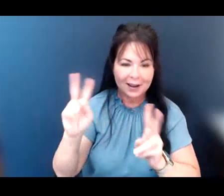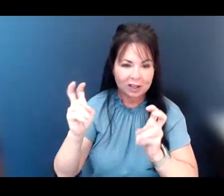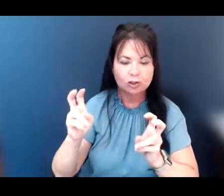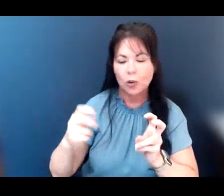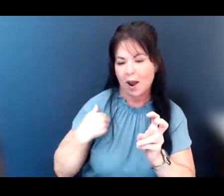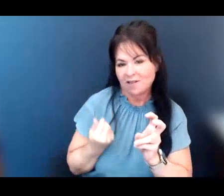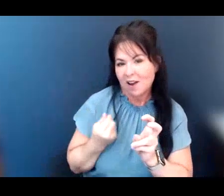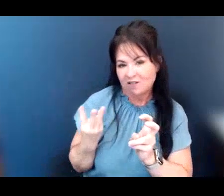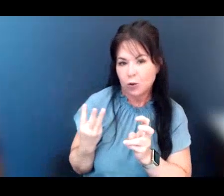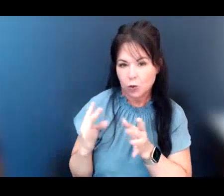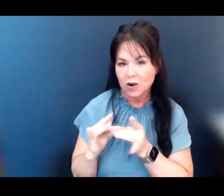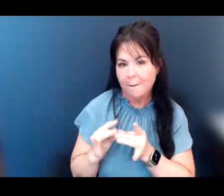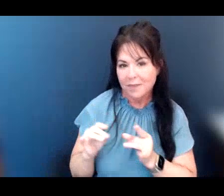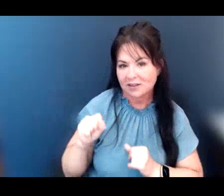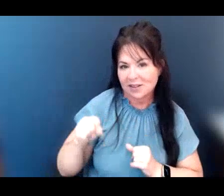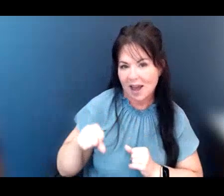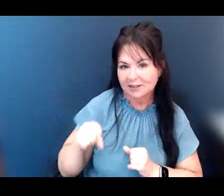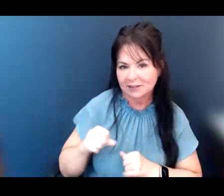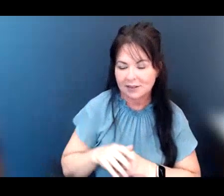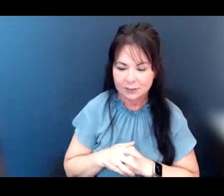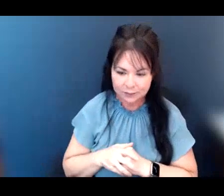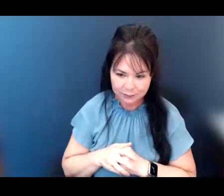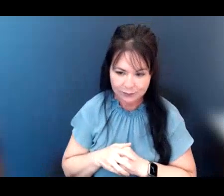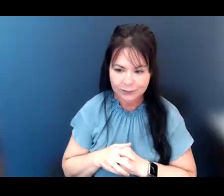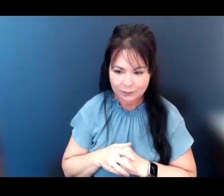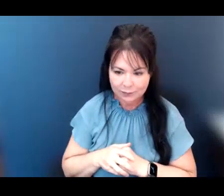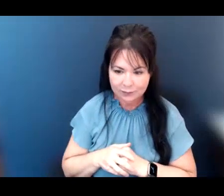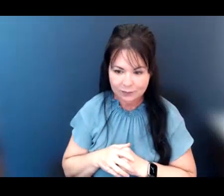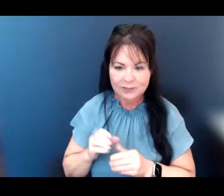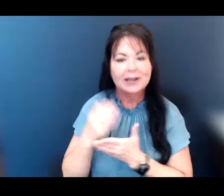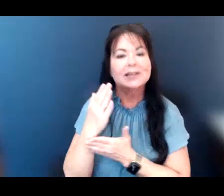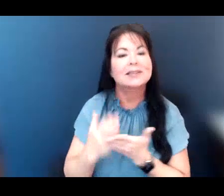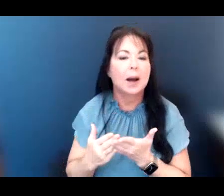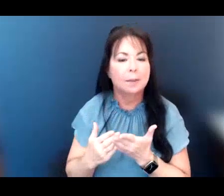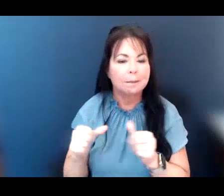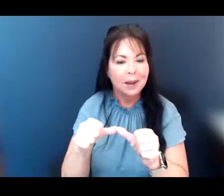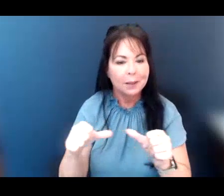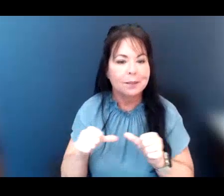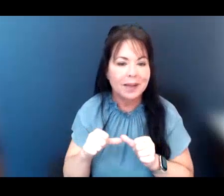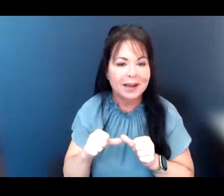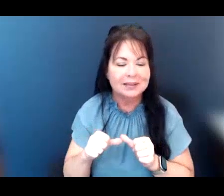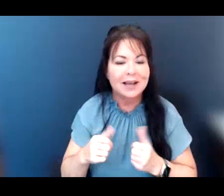that there is, in some places, either a blurring or lack of clarity sometimes between what might be considered